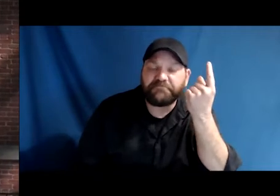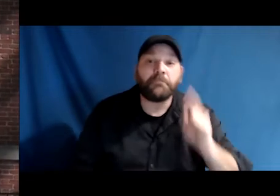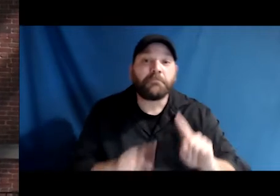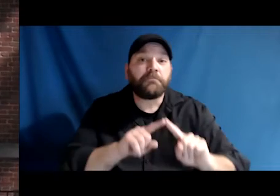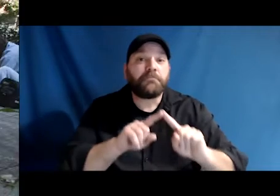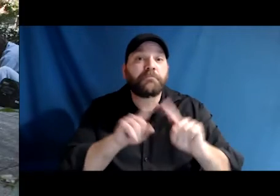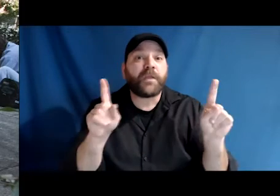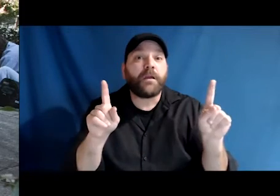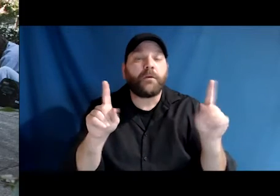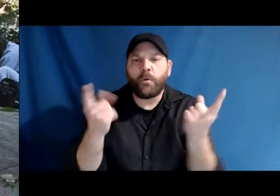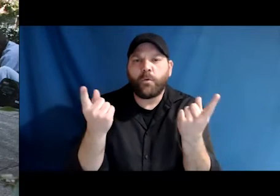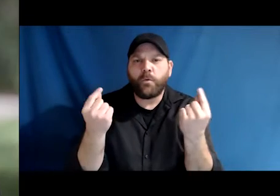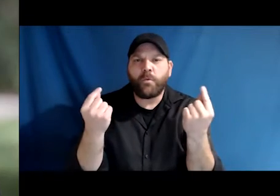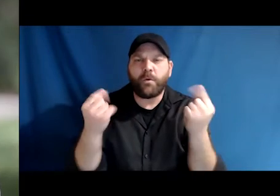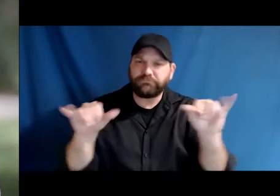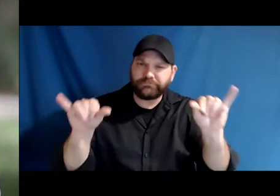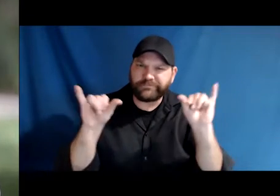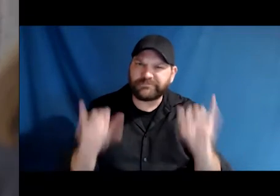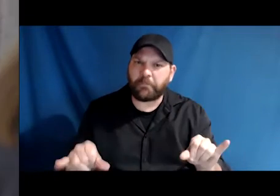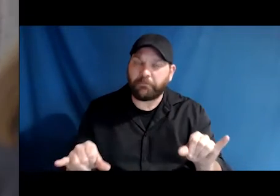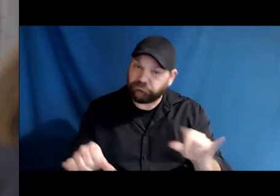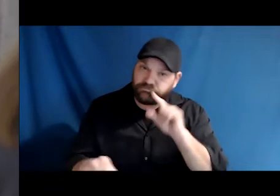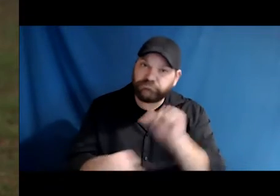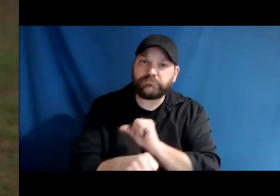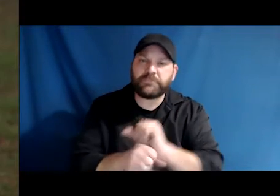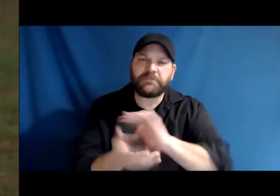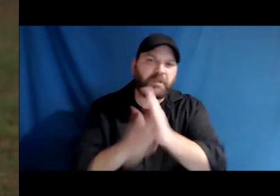is our collective commitment to each other and to the mission of Brown University.